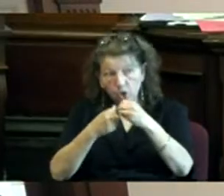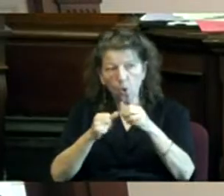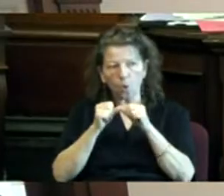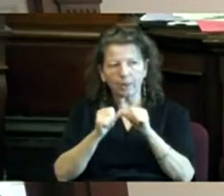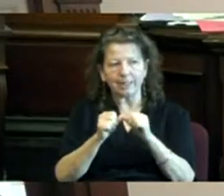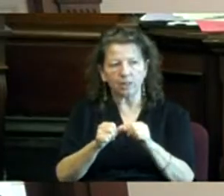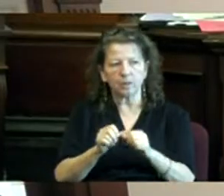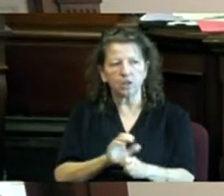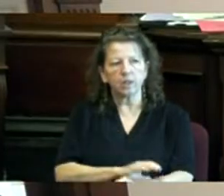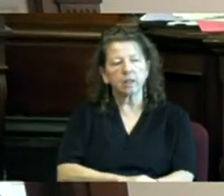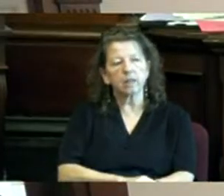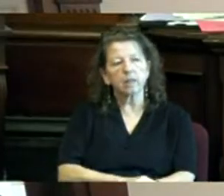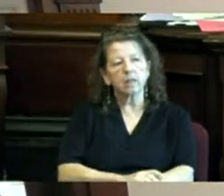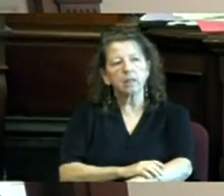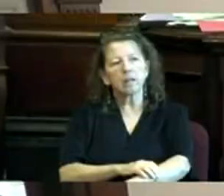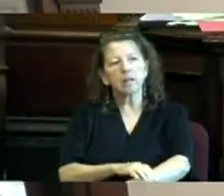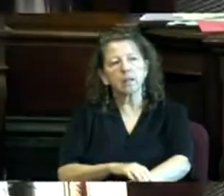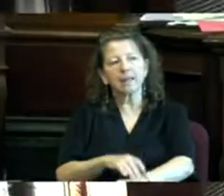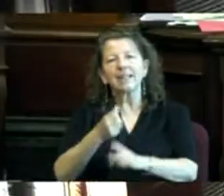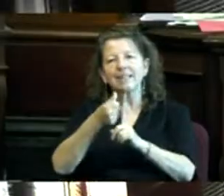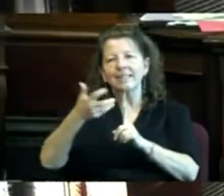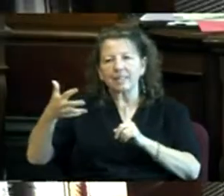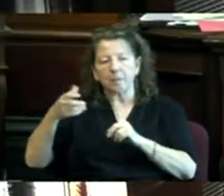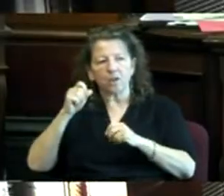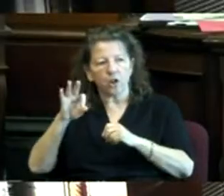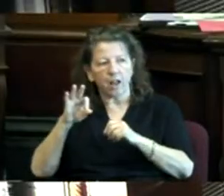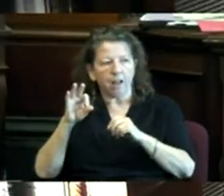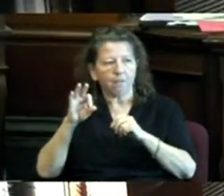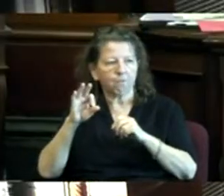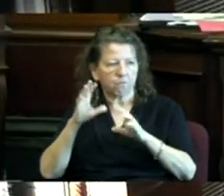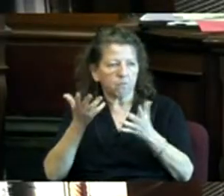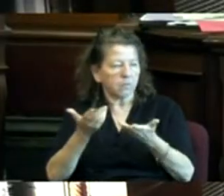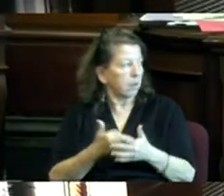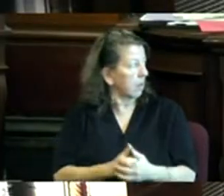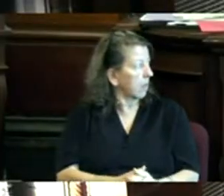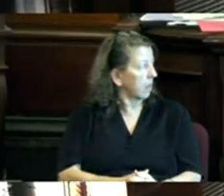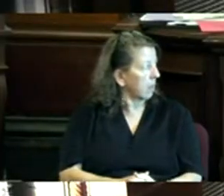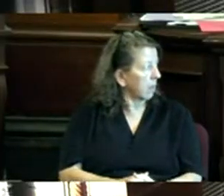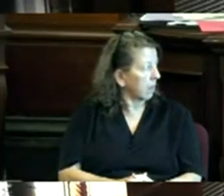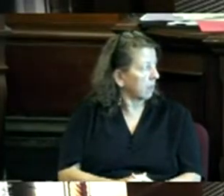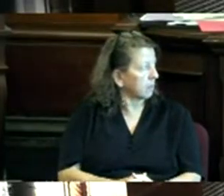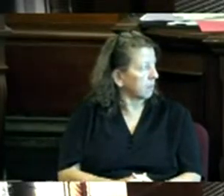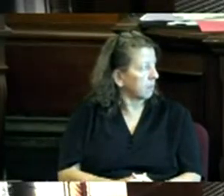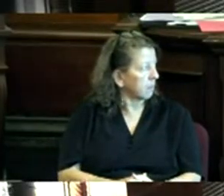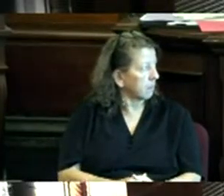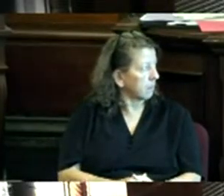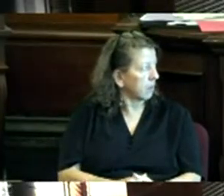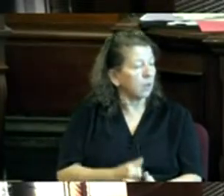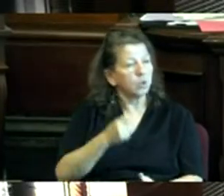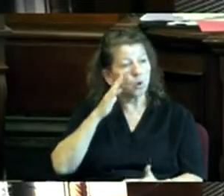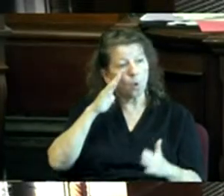So we've had peers on the team before. Correct. Is this addition or a continuation?